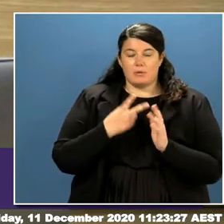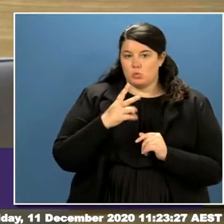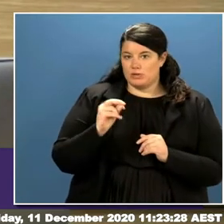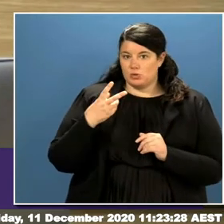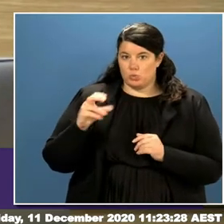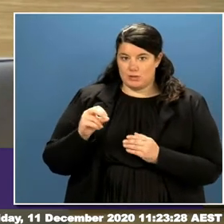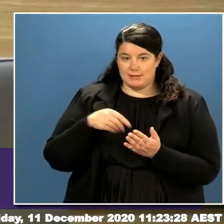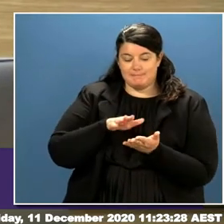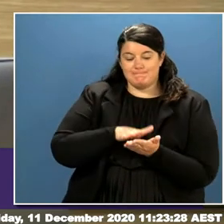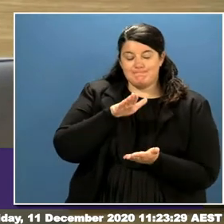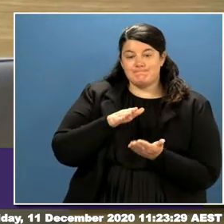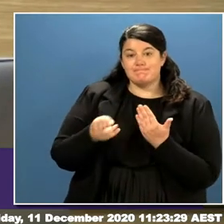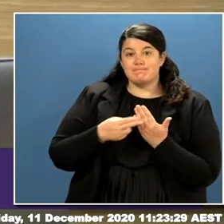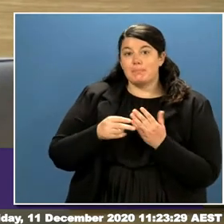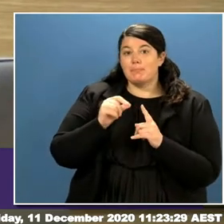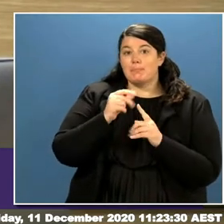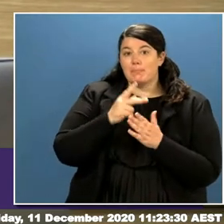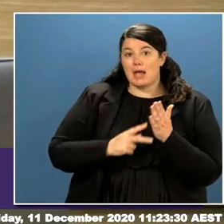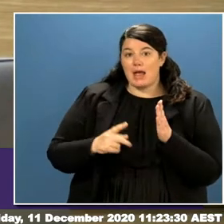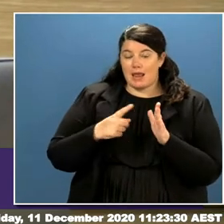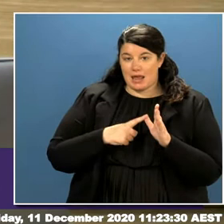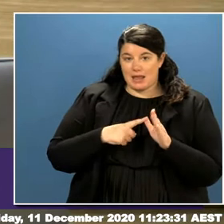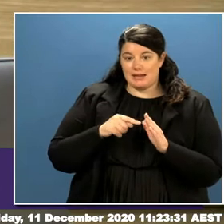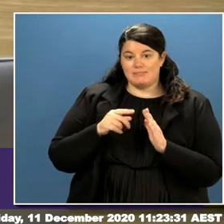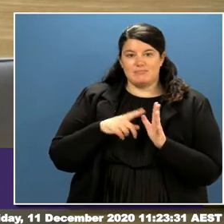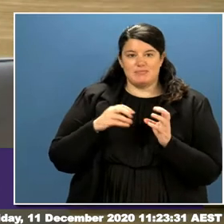at Tender Bundle Part A, Tab 15.